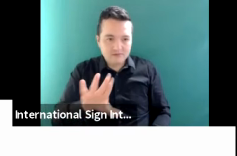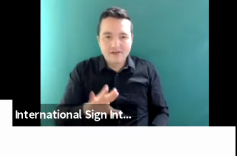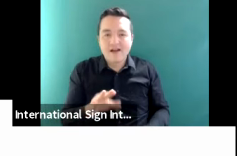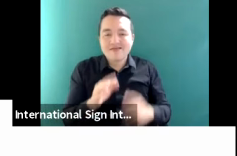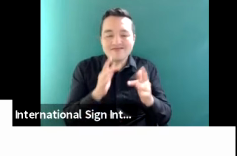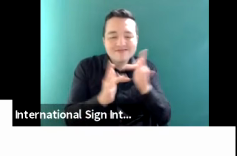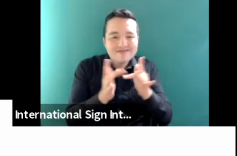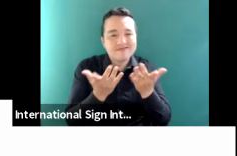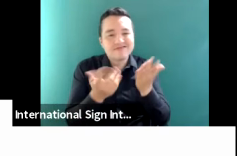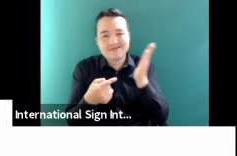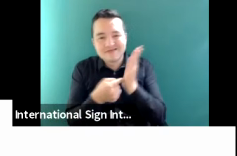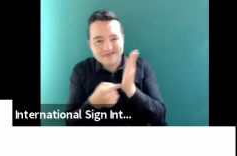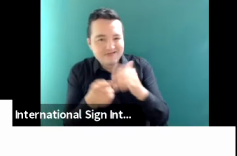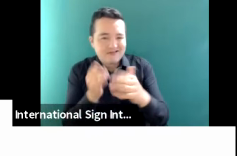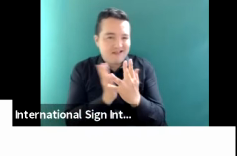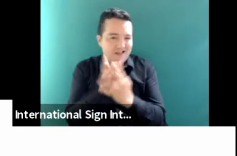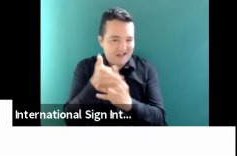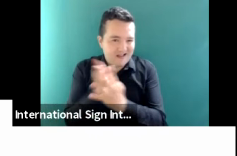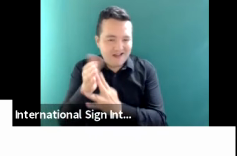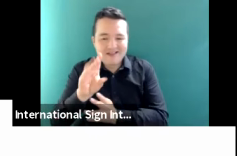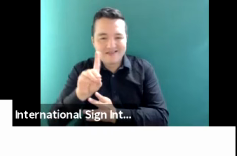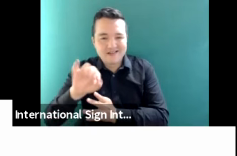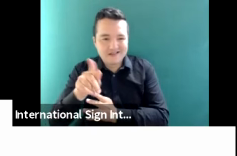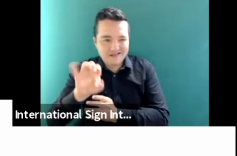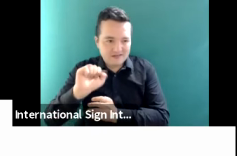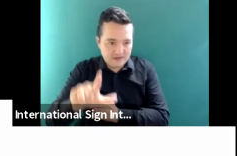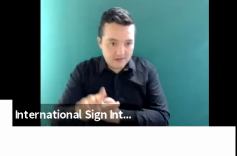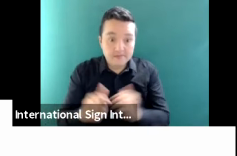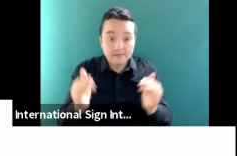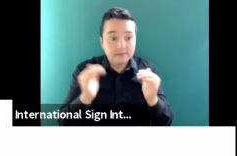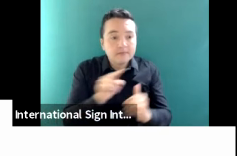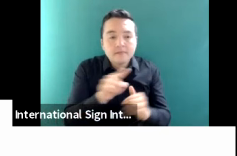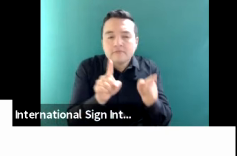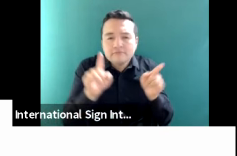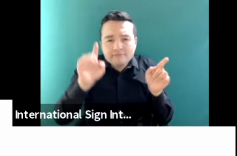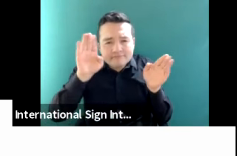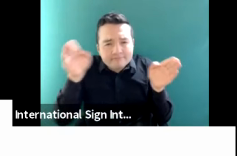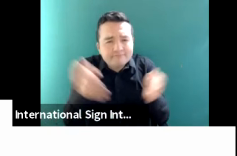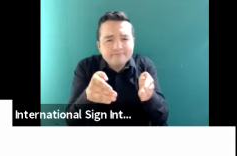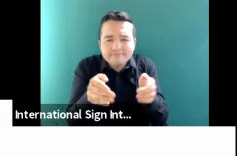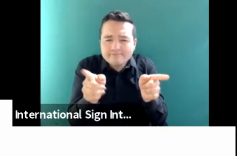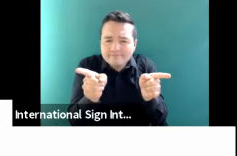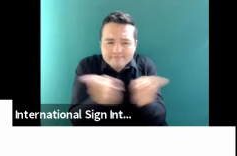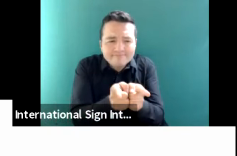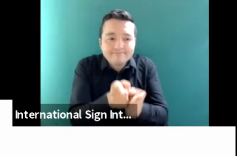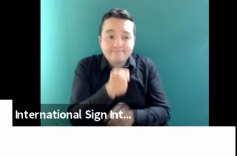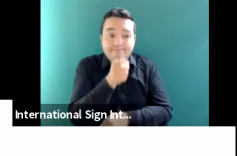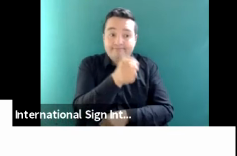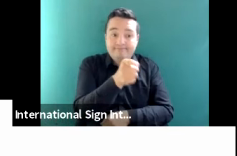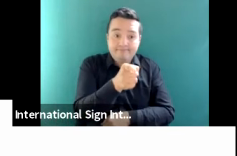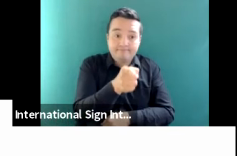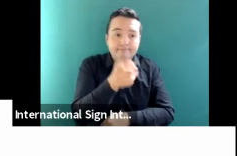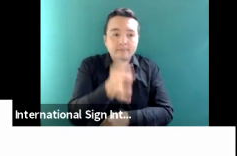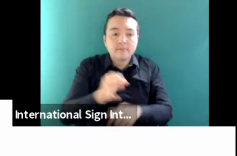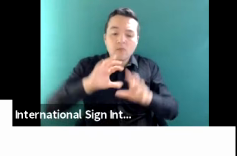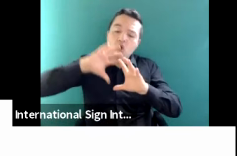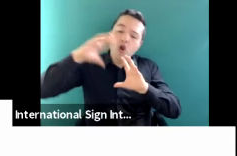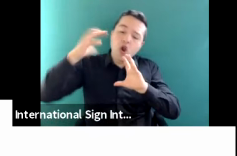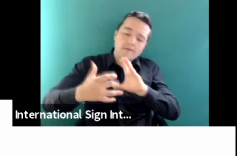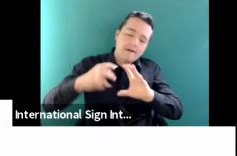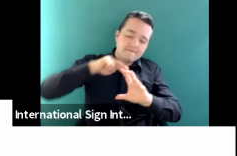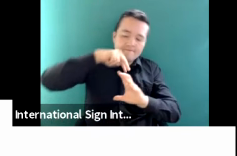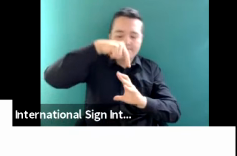All of these sectors are leading the way in terms of digital accessibility.